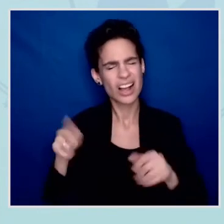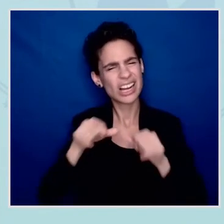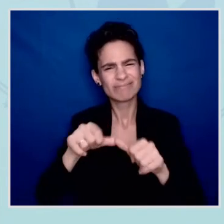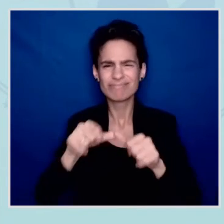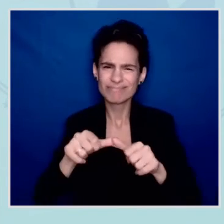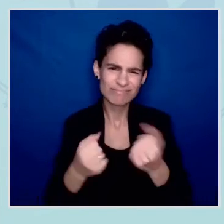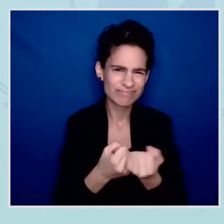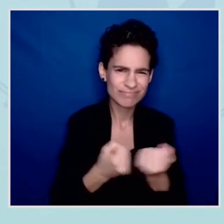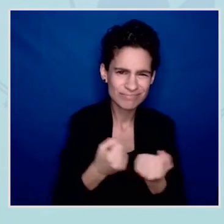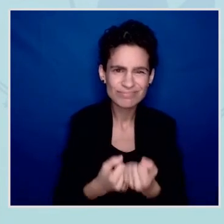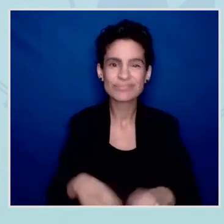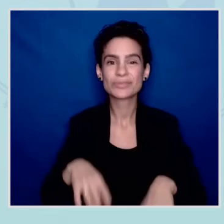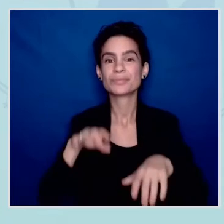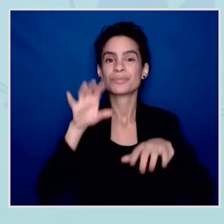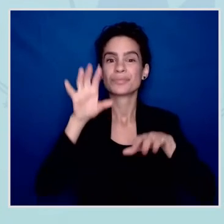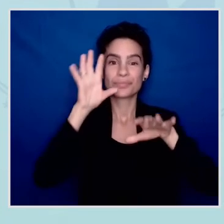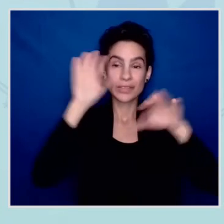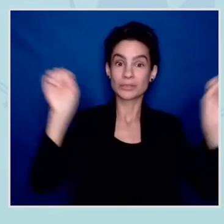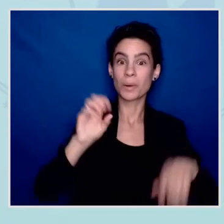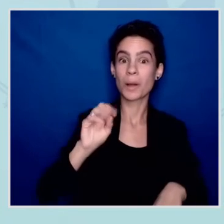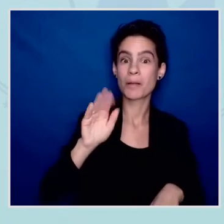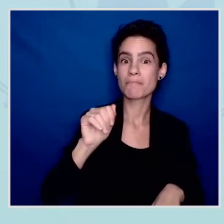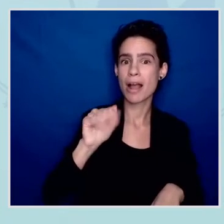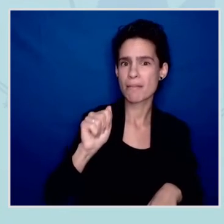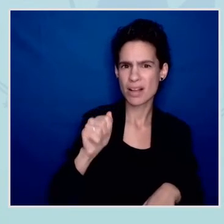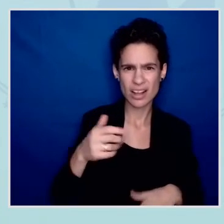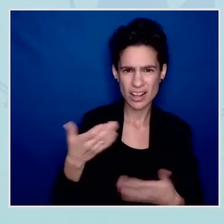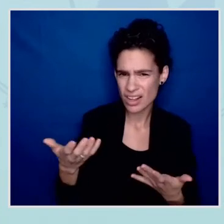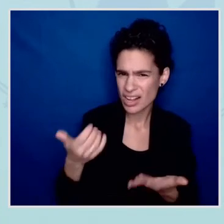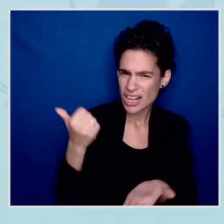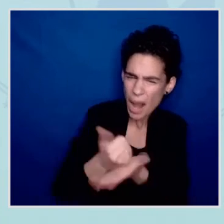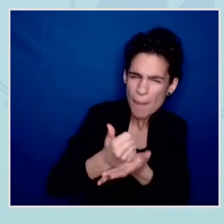DON GRAVES, HE'S A LONGTIME TRUSTED ADVISOR, HE WAS THERE AT THE TREASURY DEPARTMENT